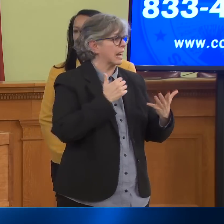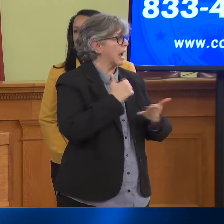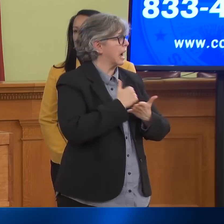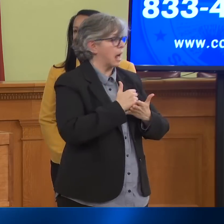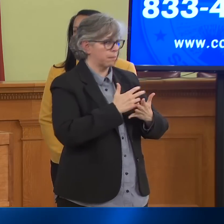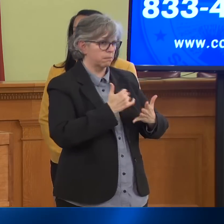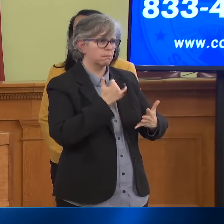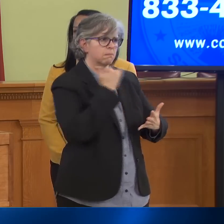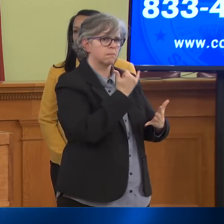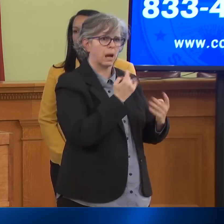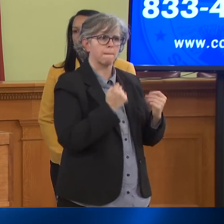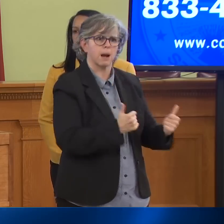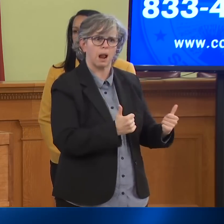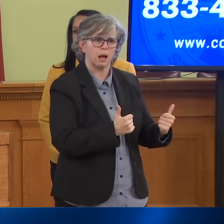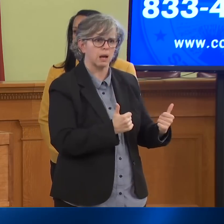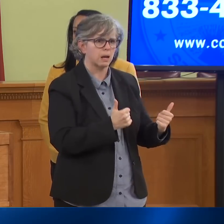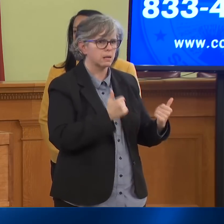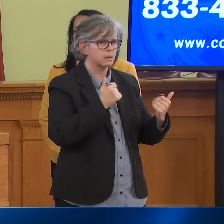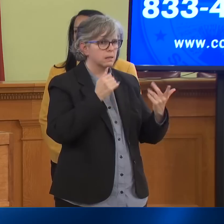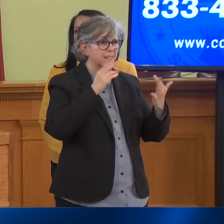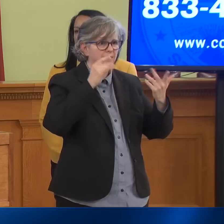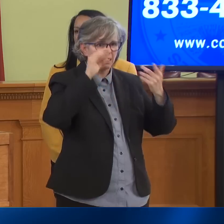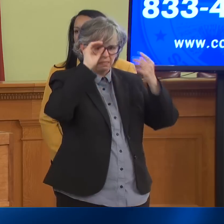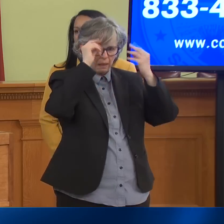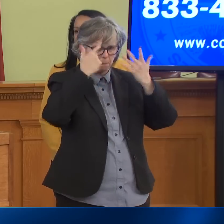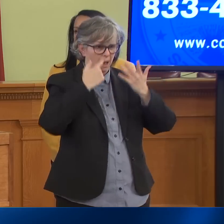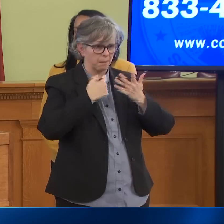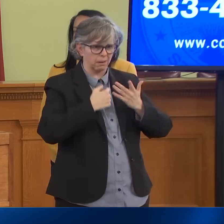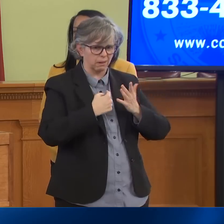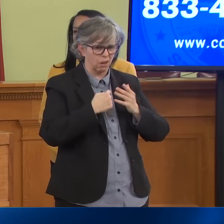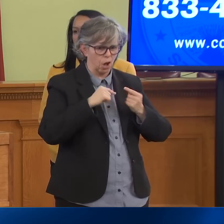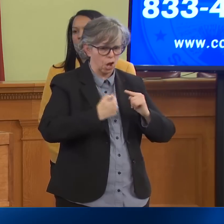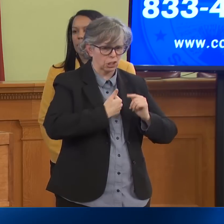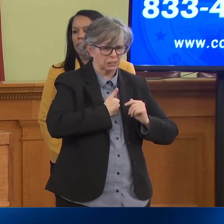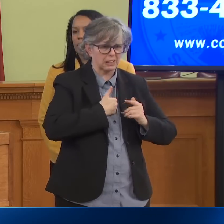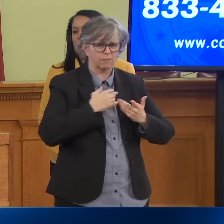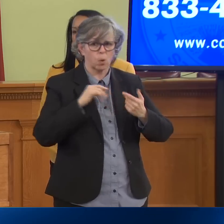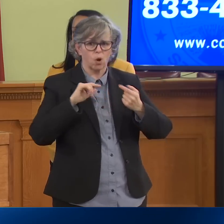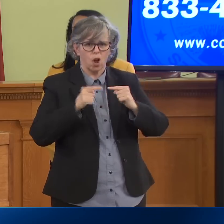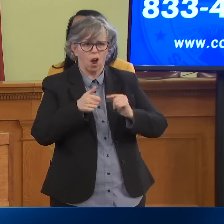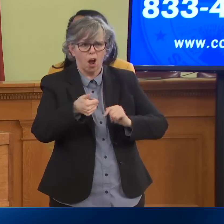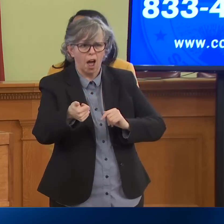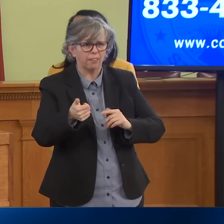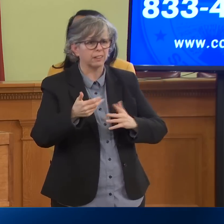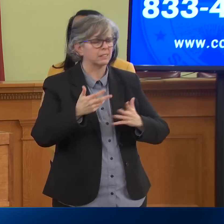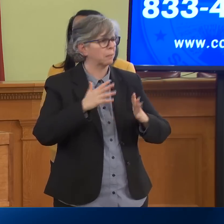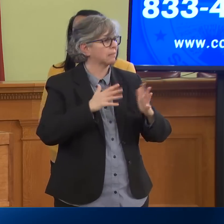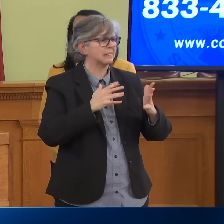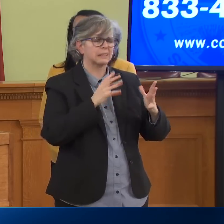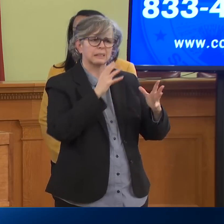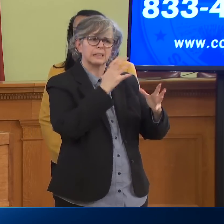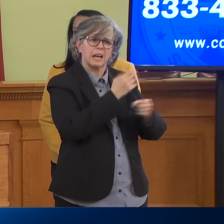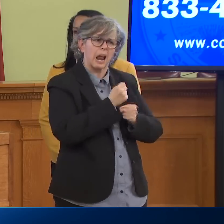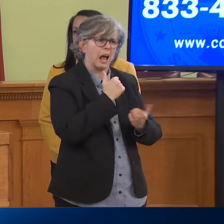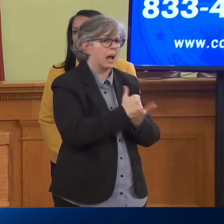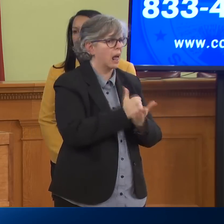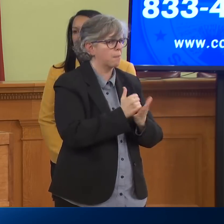HELPLESS OR HOPELESS. THOSE ARE TIMES TO REACH OUT QUICKLY FOR HELP. WE DON'T WANT YOU TO FEEL HELPLESS AND HOPELESS, AND HAVE